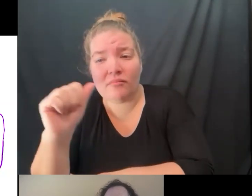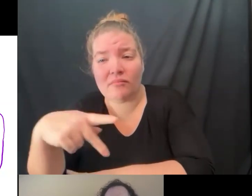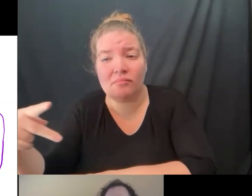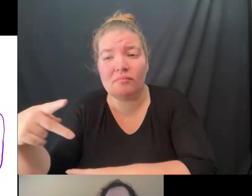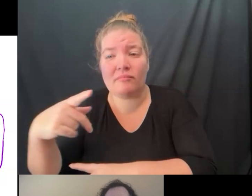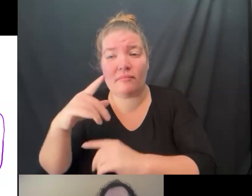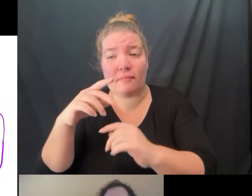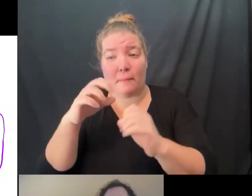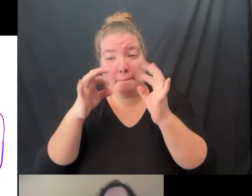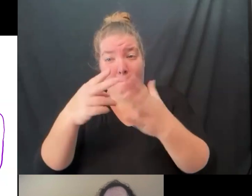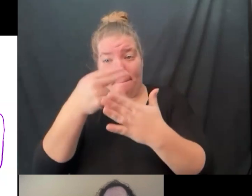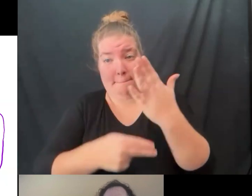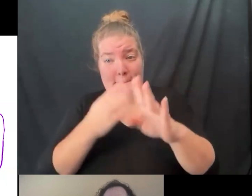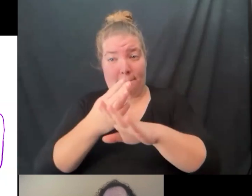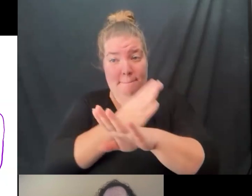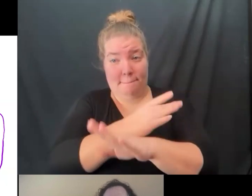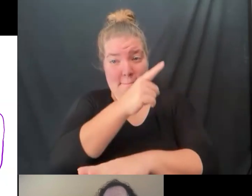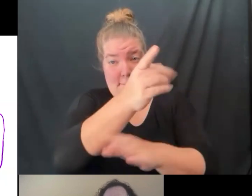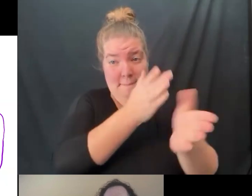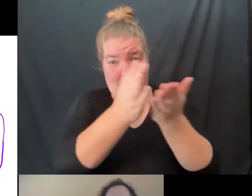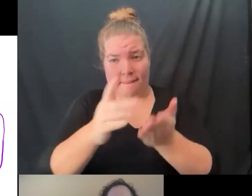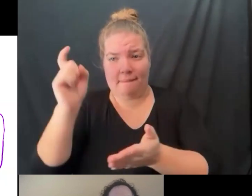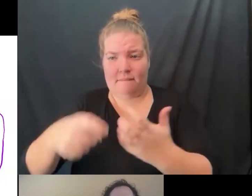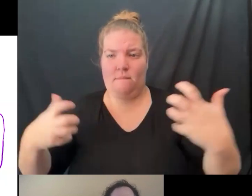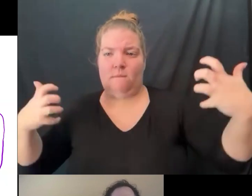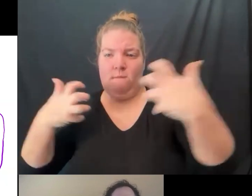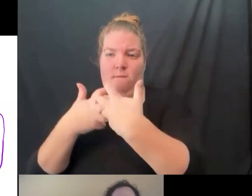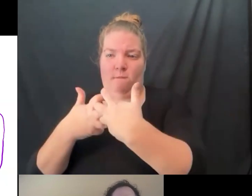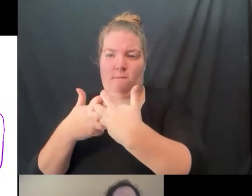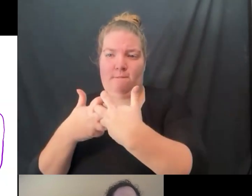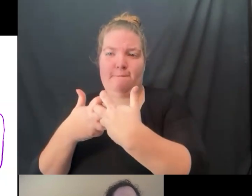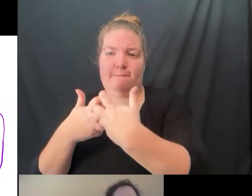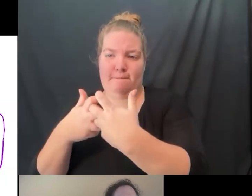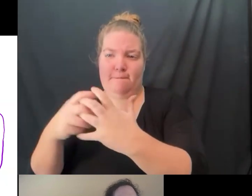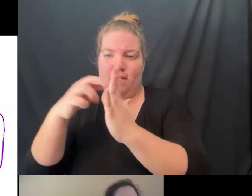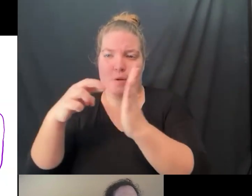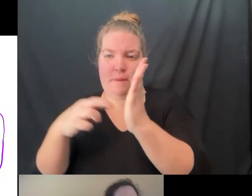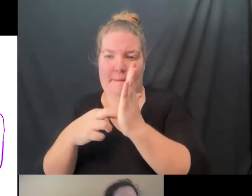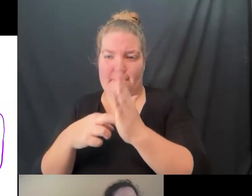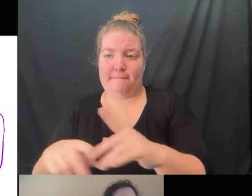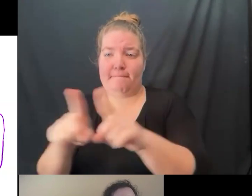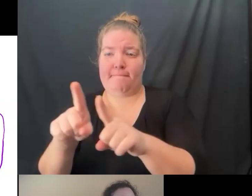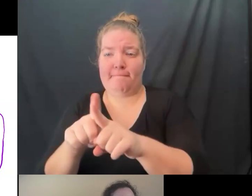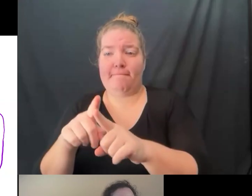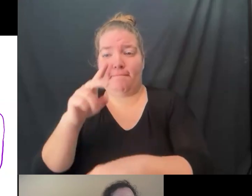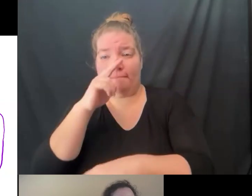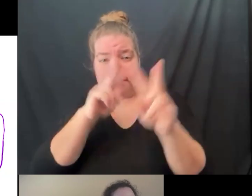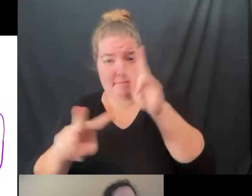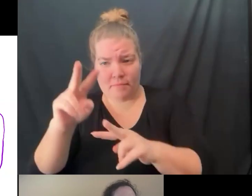or mobile apps, must, as part of the procurement process, demand a conformity assessment, including